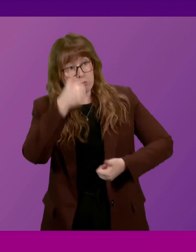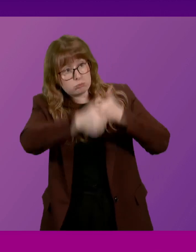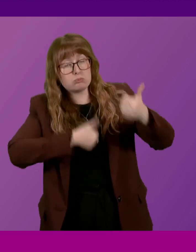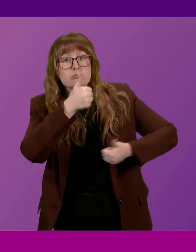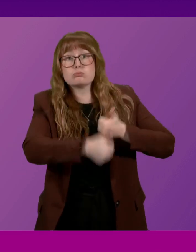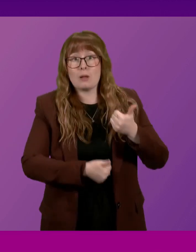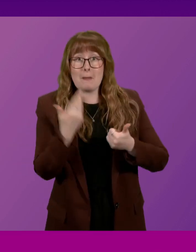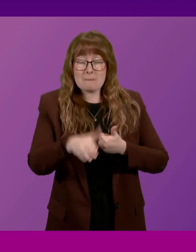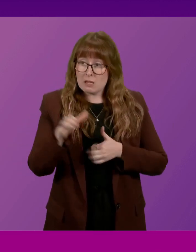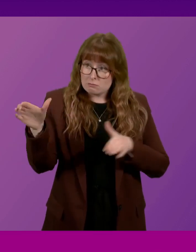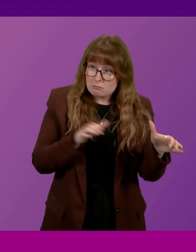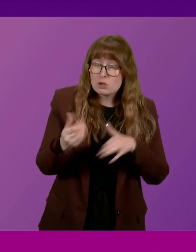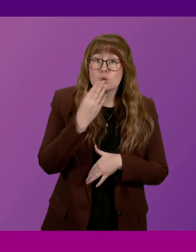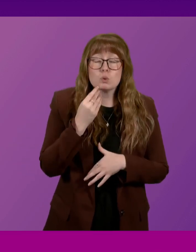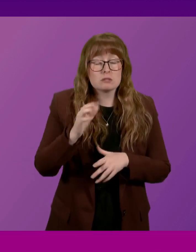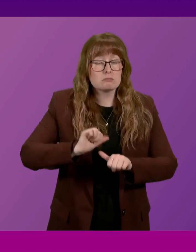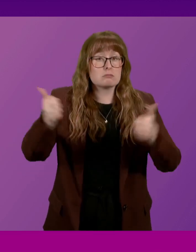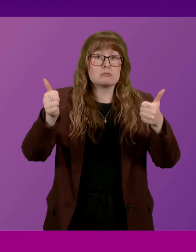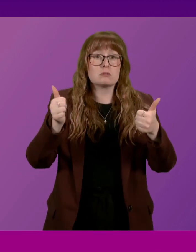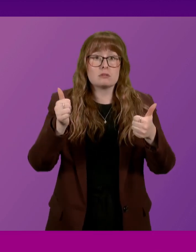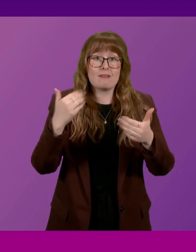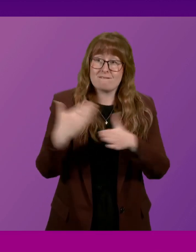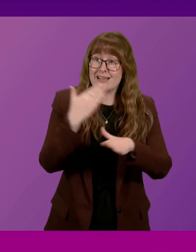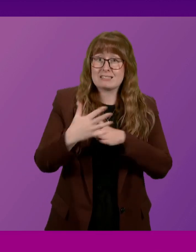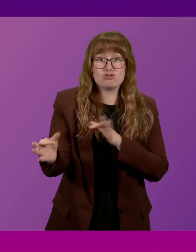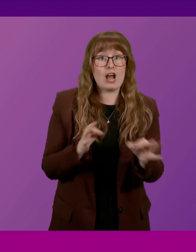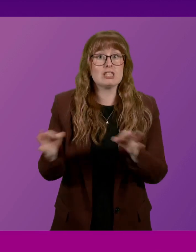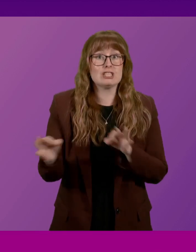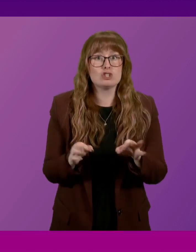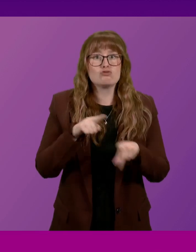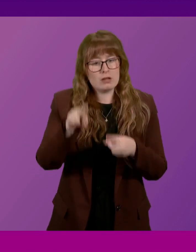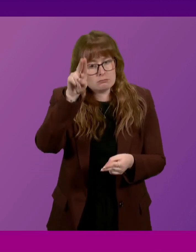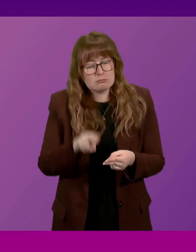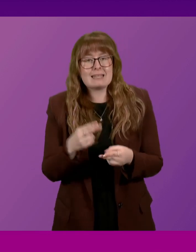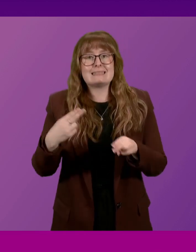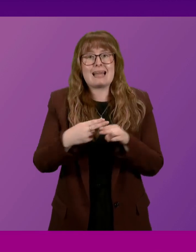significant and effective interventions aimed at reducing the level of knife crime in our society.